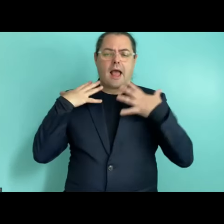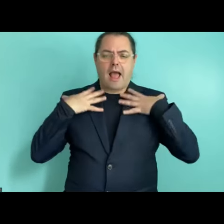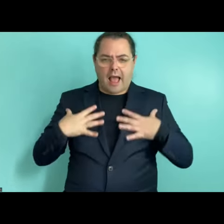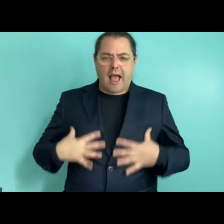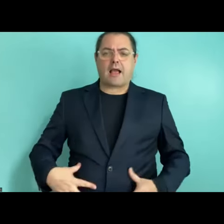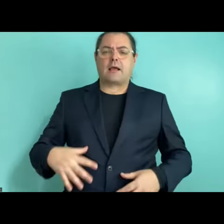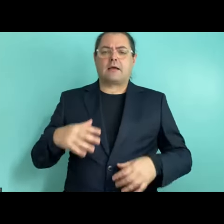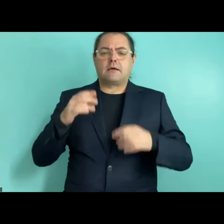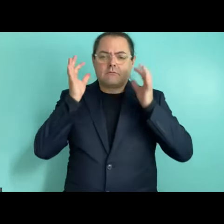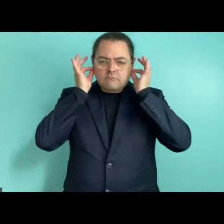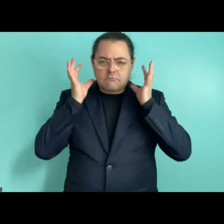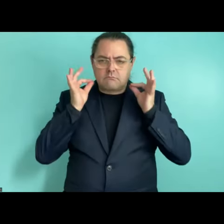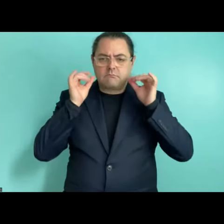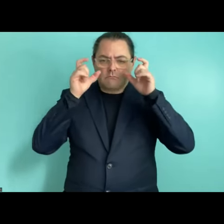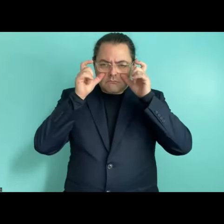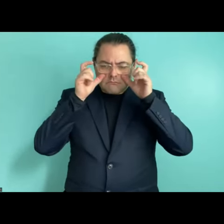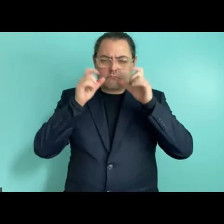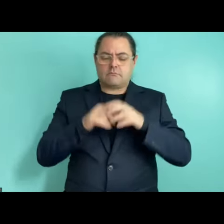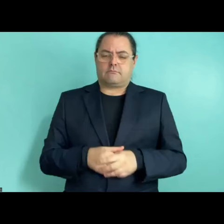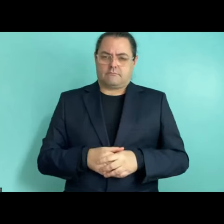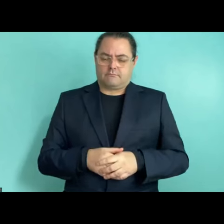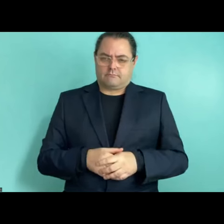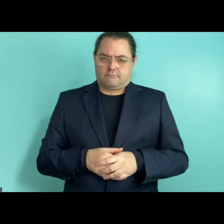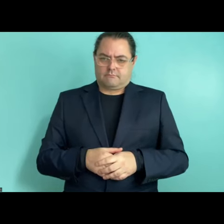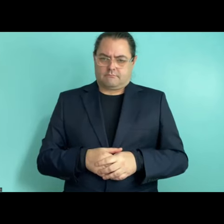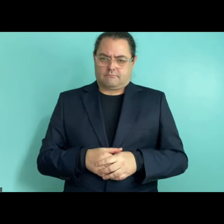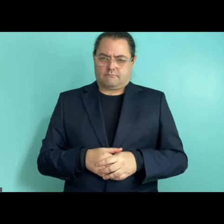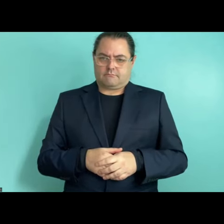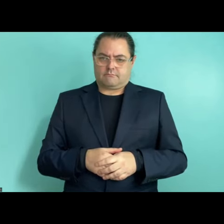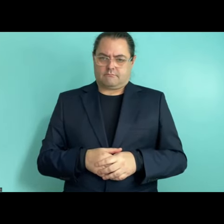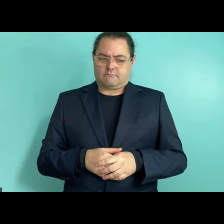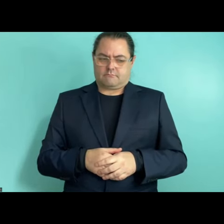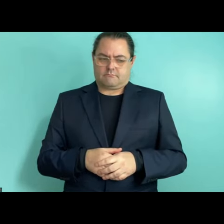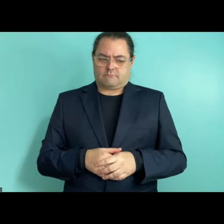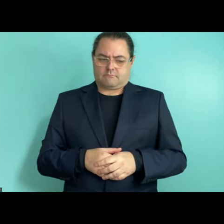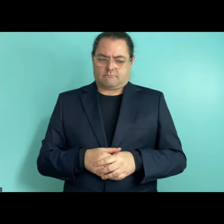with spectacles on. 14:16:32 I'm going to share around a lot,